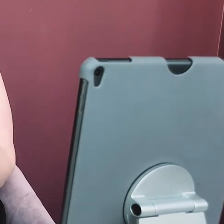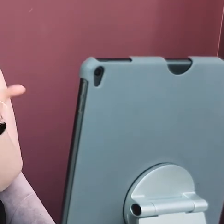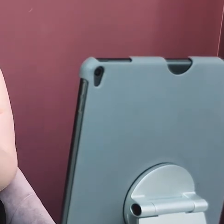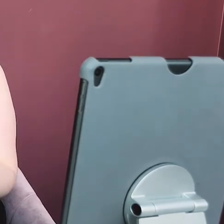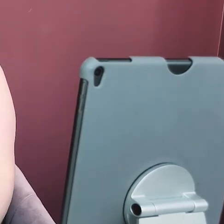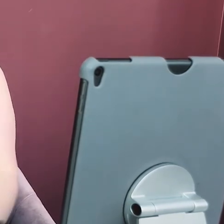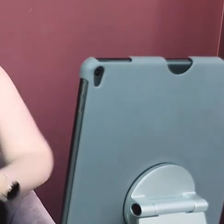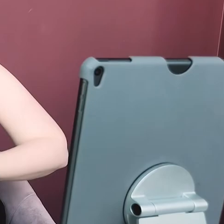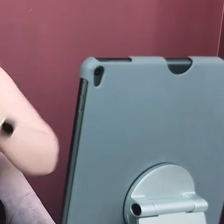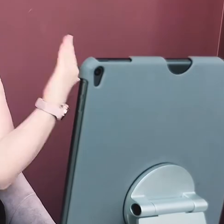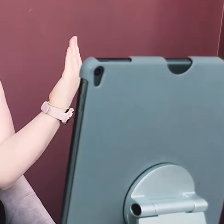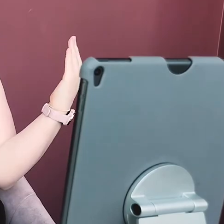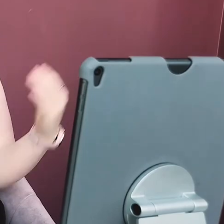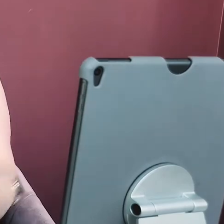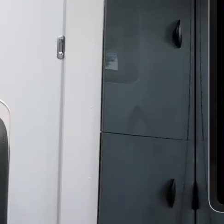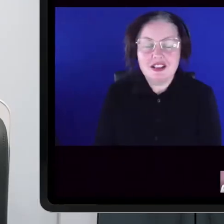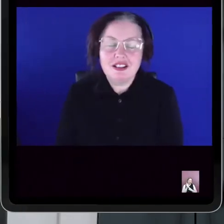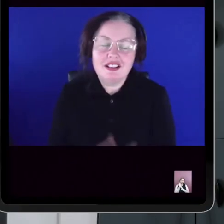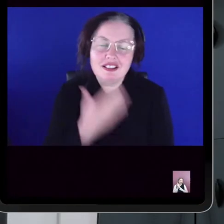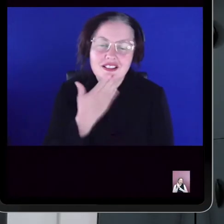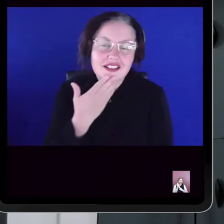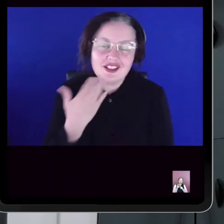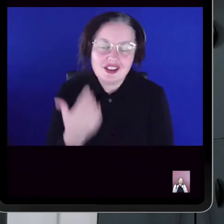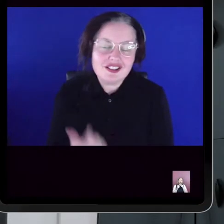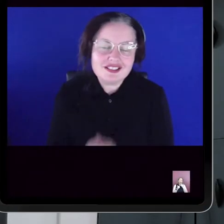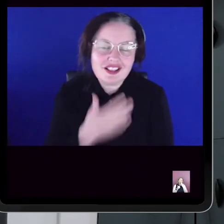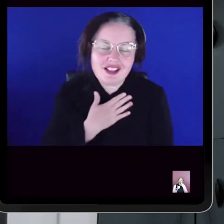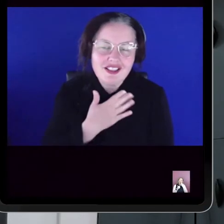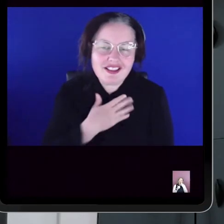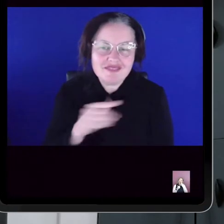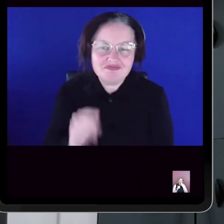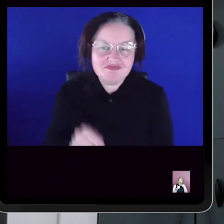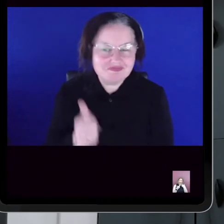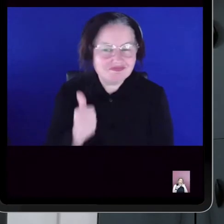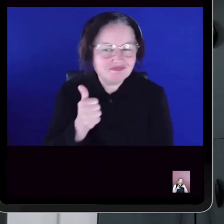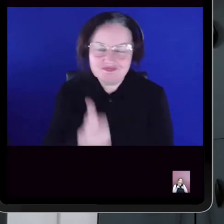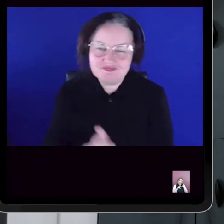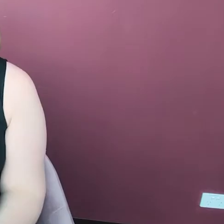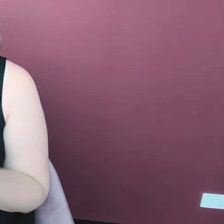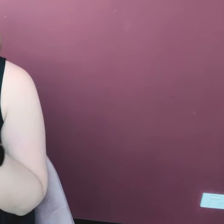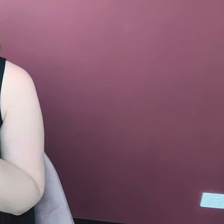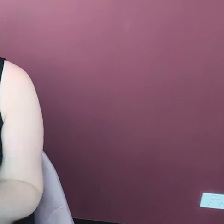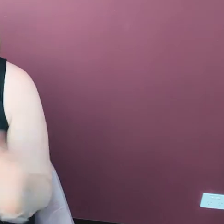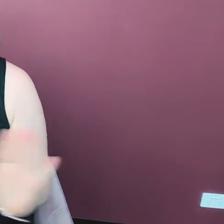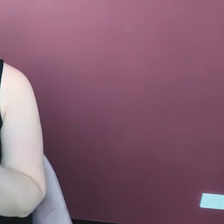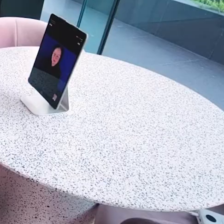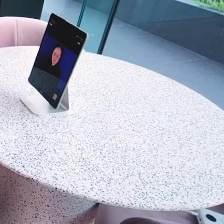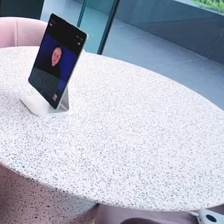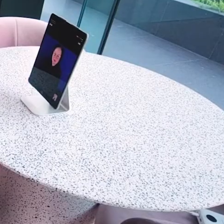Happy Mother's Day. Aww... Thank you! That's lovely! How's your holiday then?